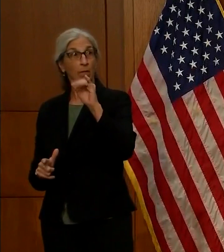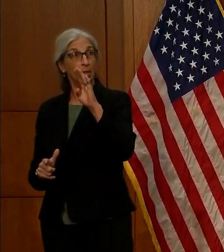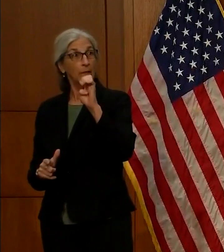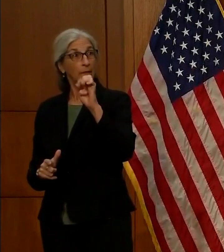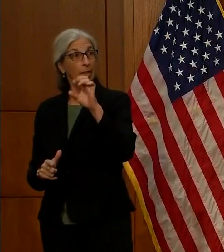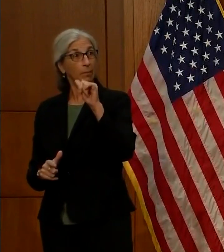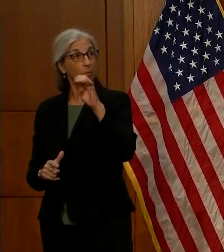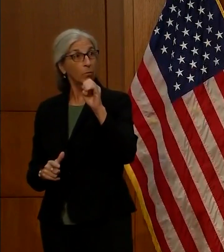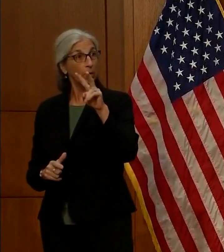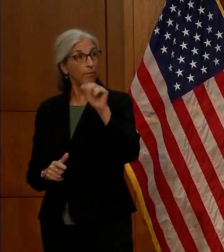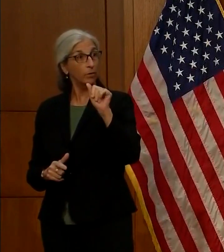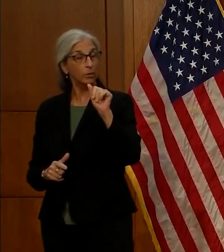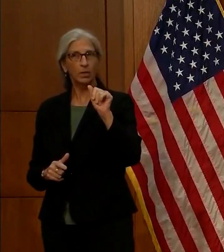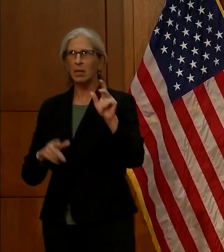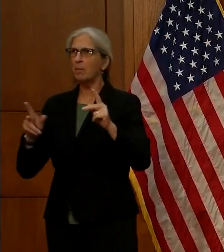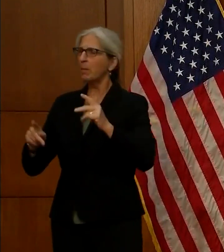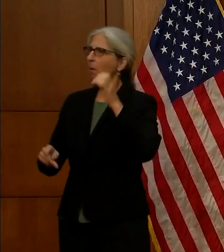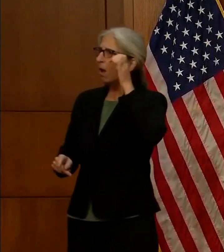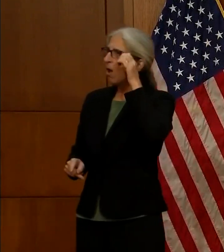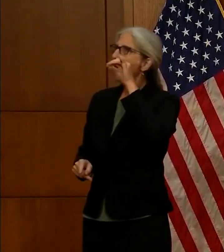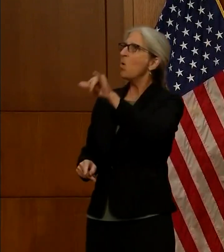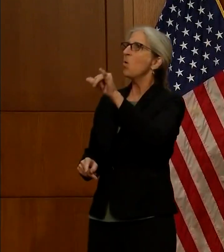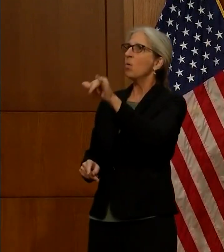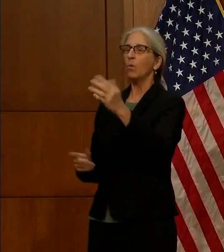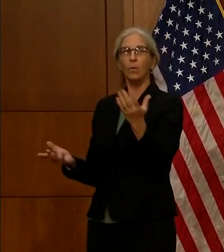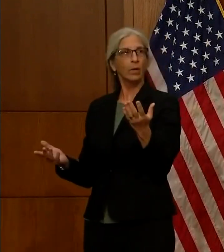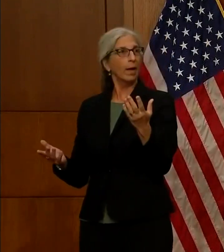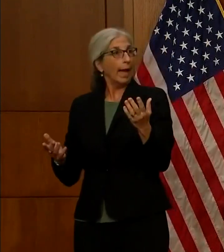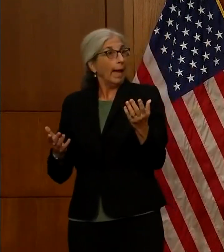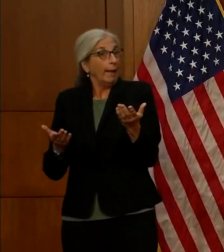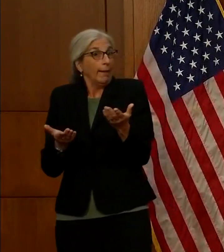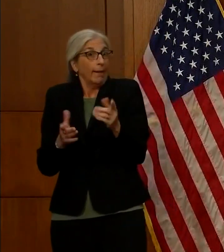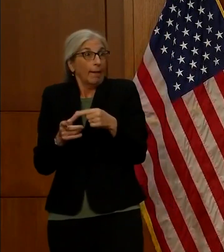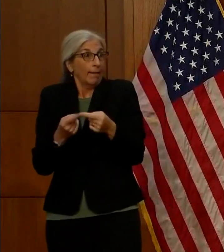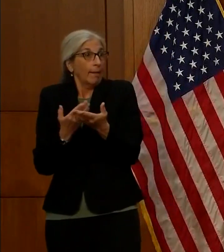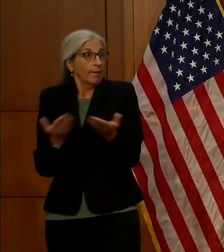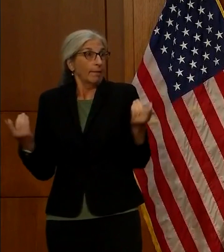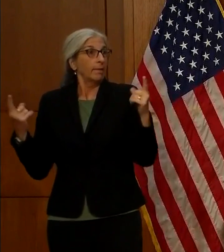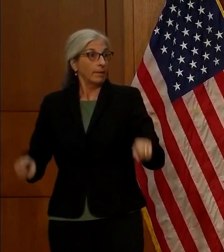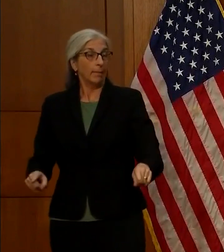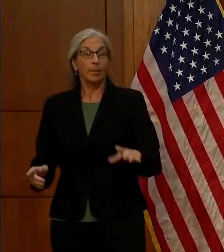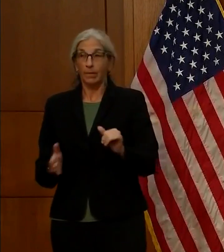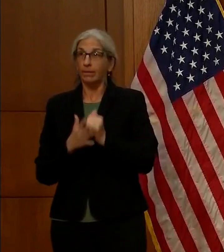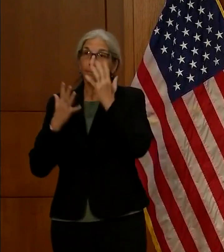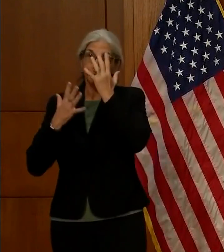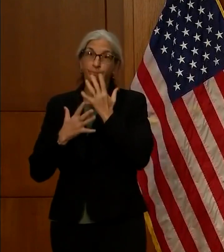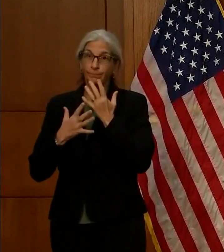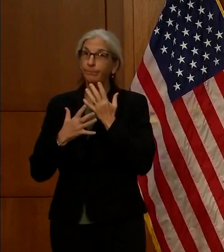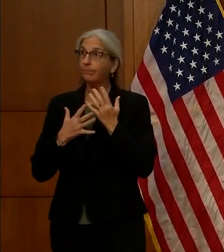VIRGINIA PEOPLE THEY THEY FIND MEANING IN THOSE WORDS AND THUS